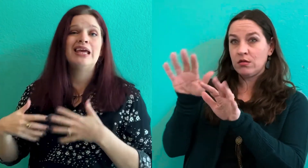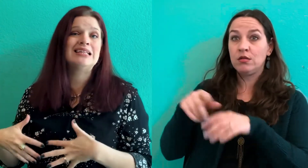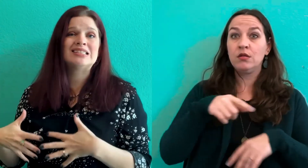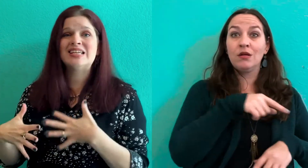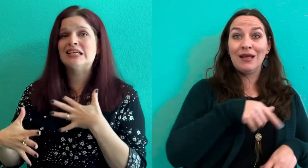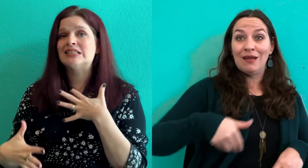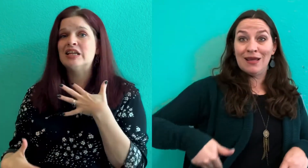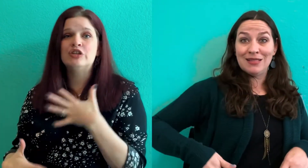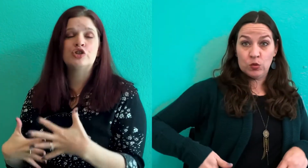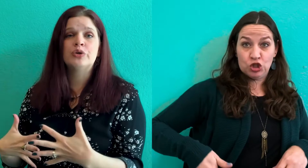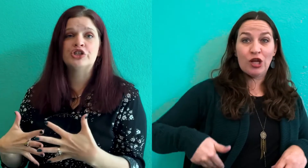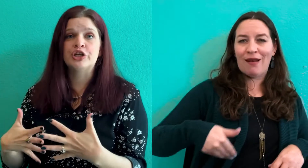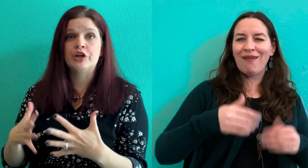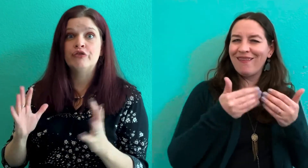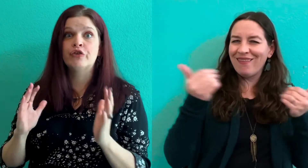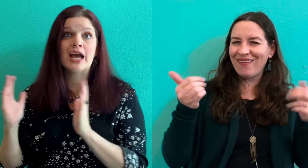Instincts and intuition for S, don't